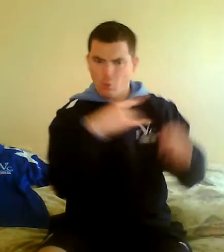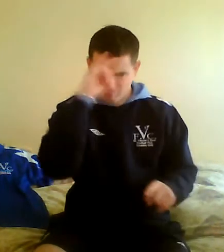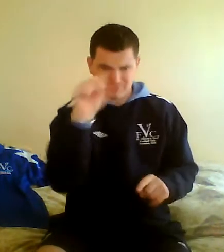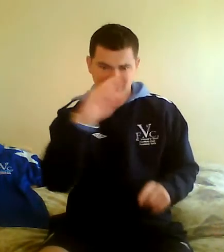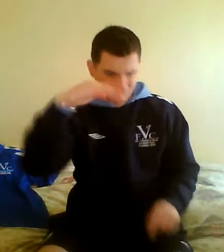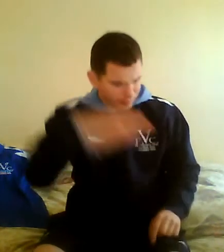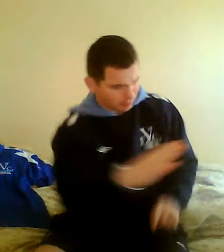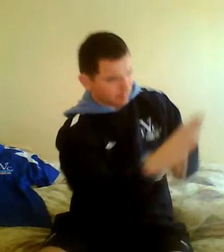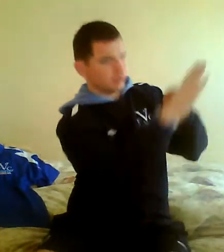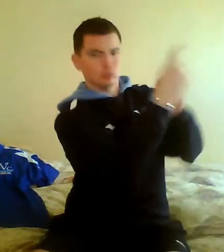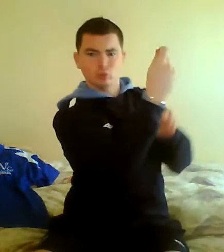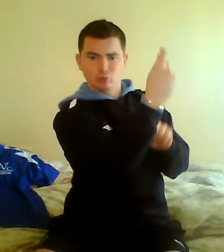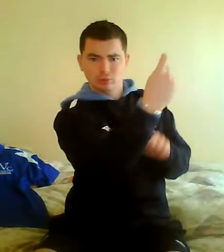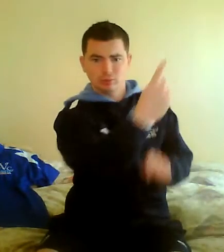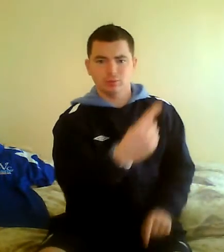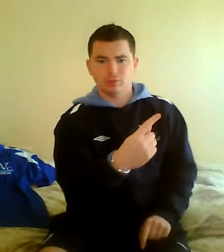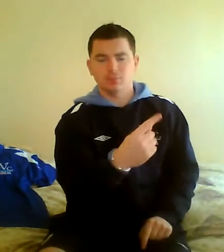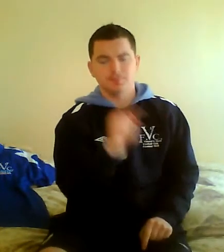Hopefully we can go from this and get back up again.